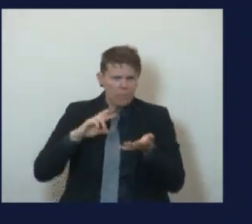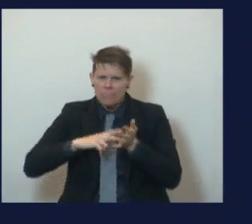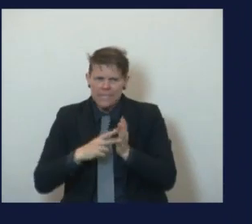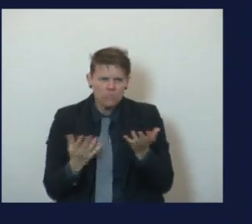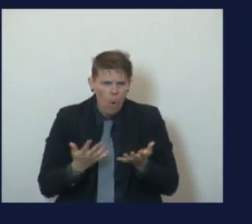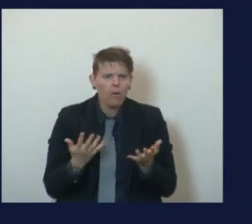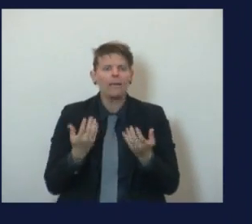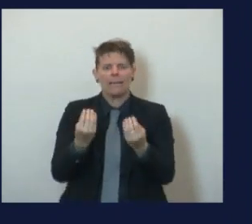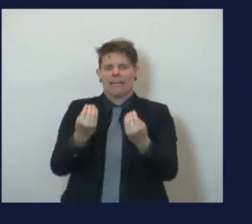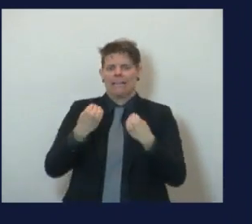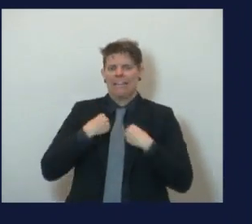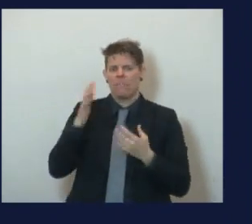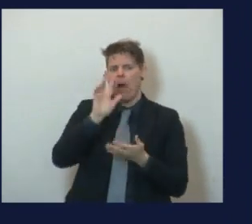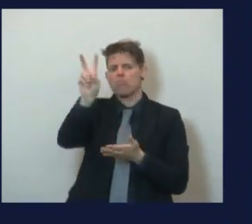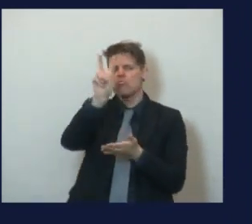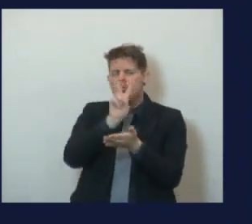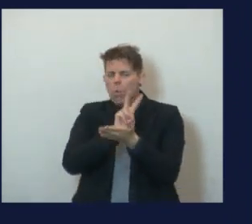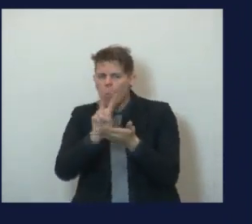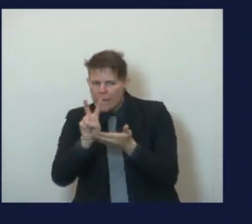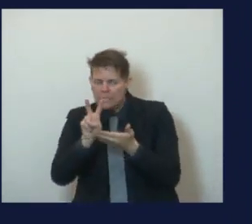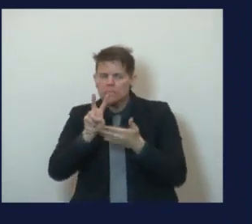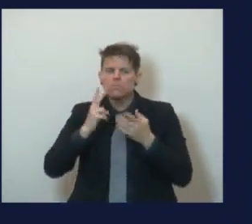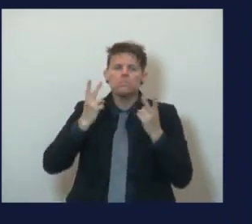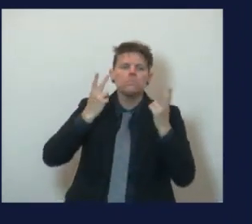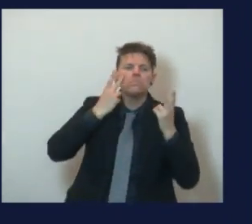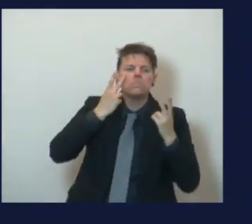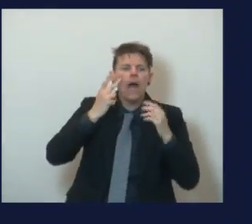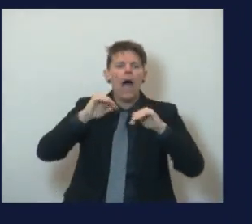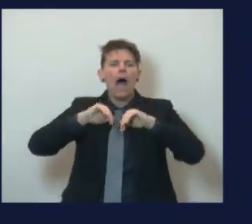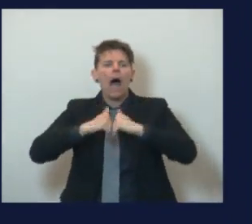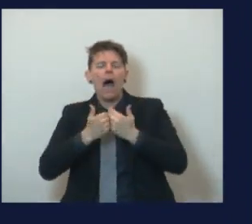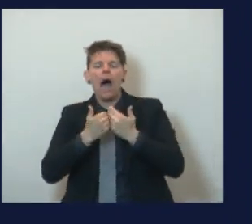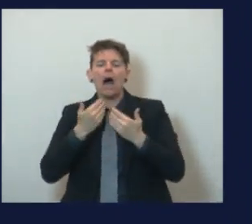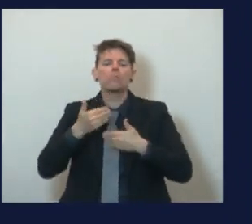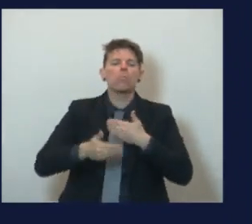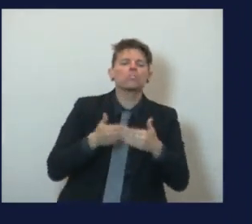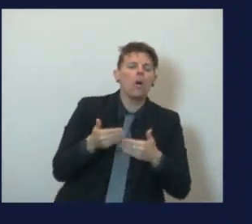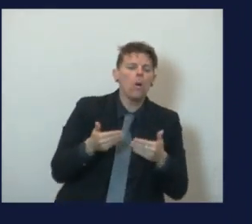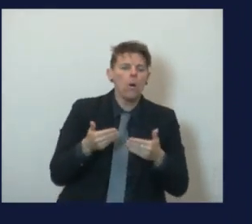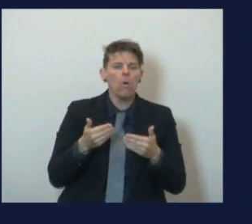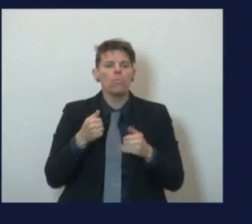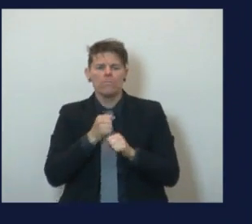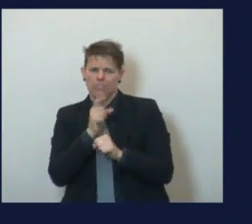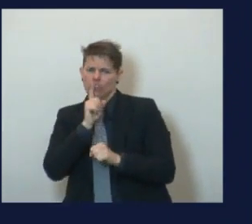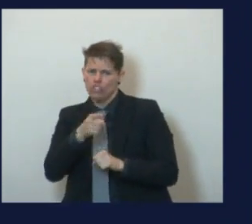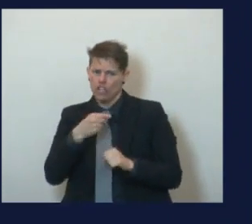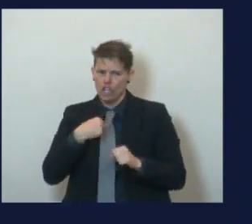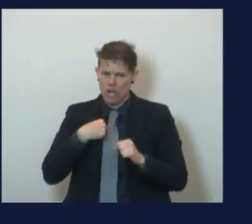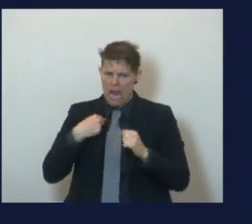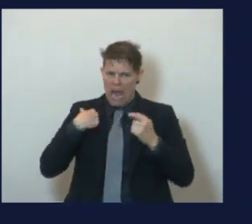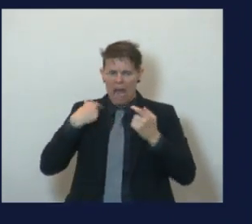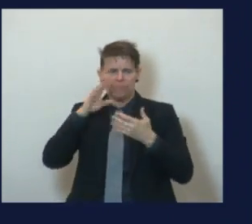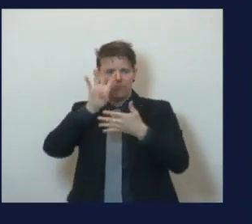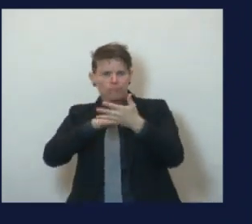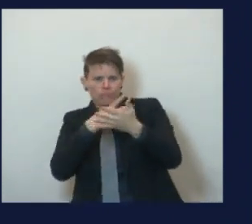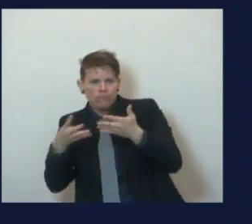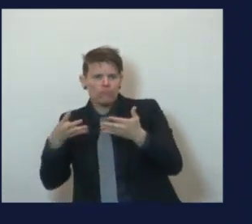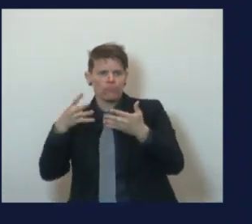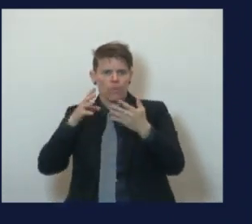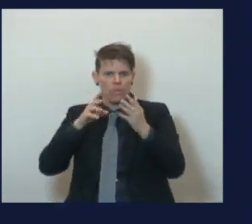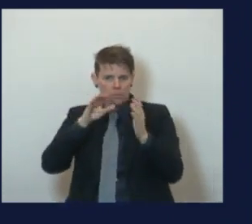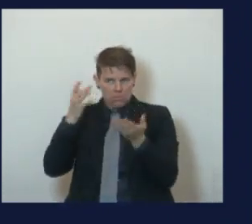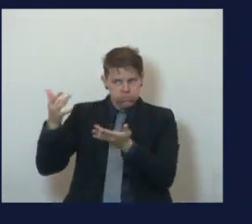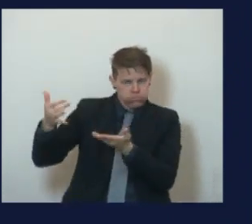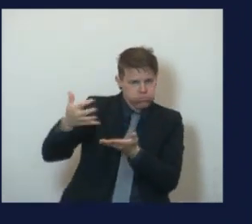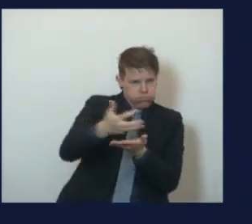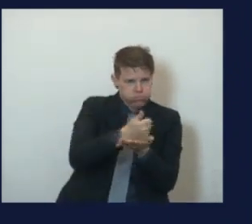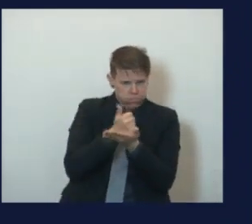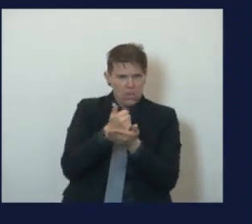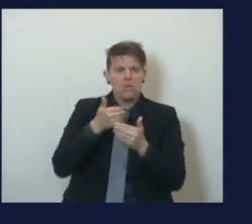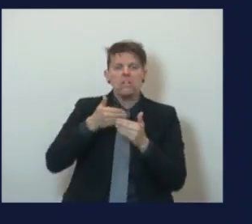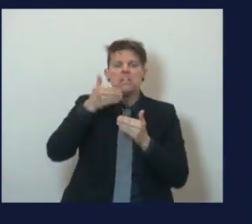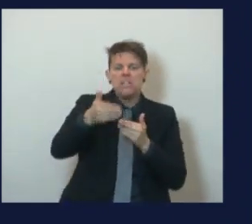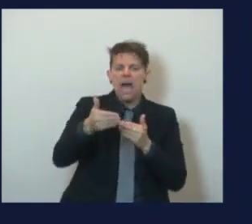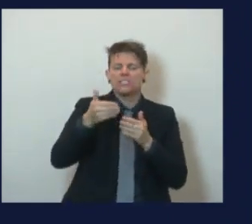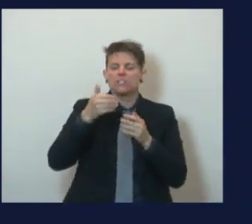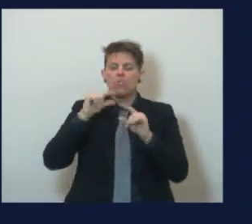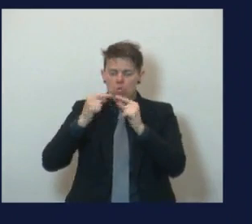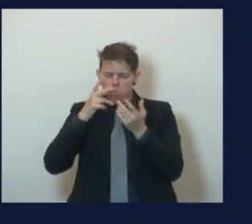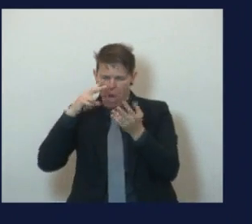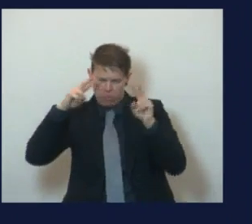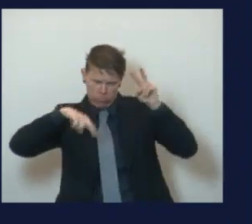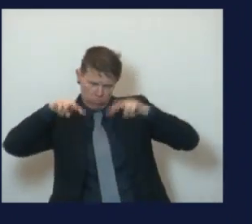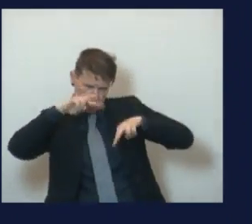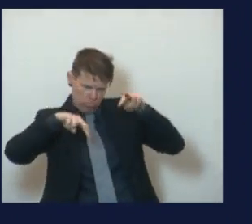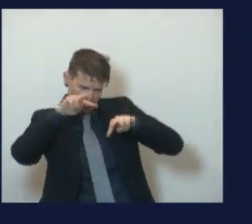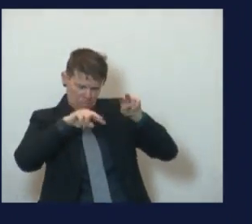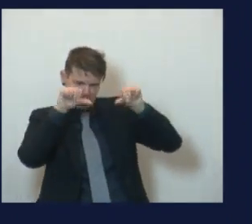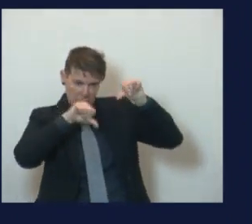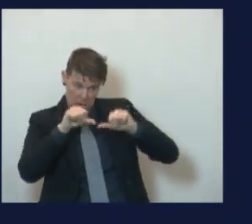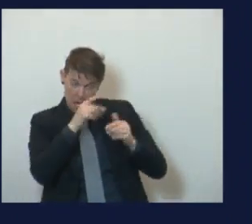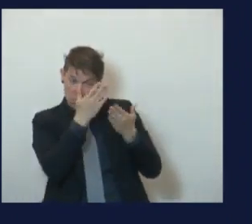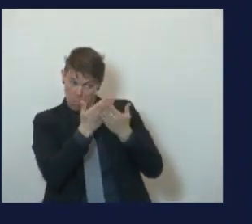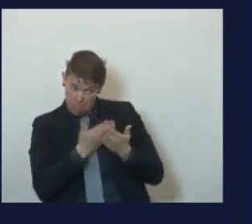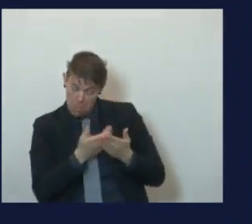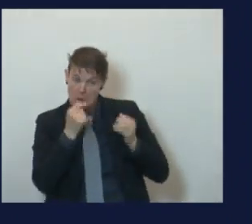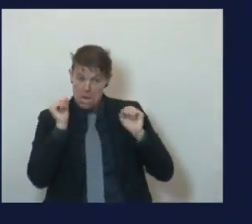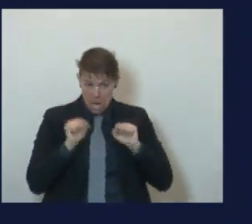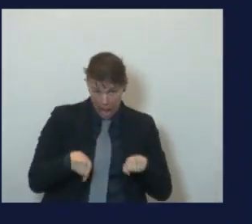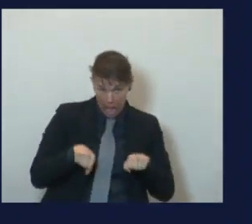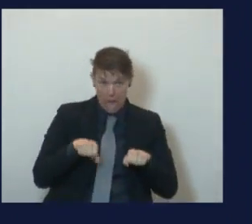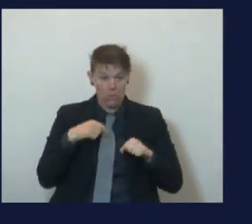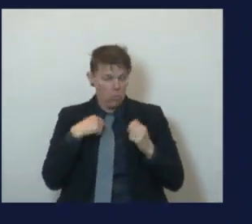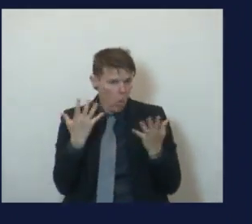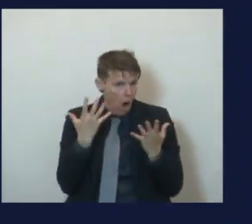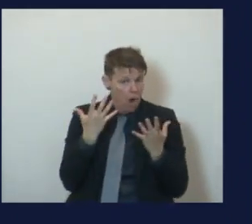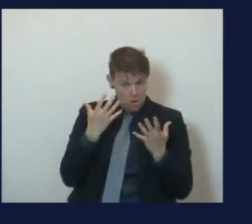AND THAT THE MAGIC ABOUT THAT IS IT GIVES US FULL TWO WEEKS TO SEE WHAT’S OCCURRING TO MAKE SURE THAT WE’RE BRINGING TO YOU ARE MODELING AND THE DATA AND THAT WE CAN MAKE THE NEXT SET OF